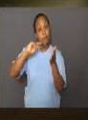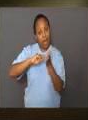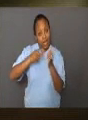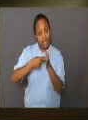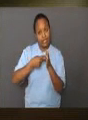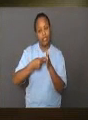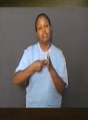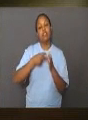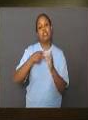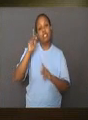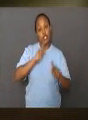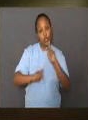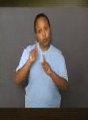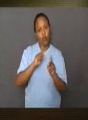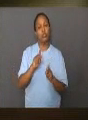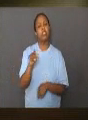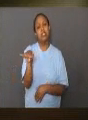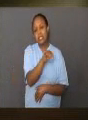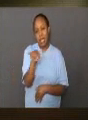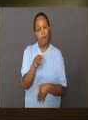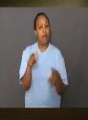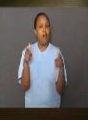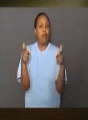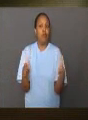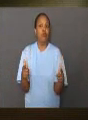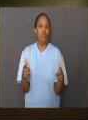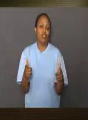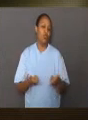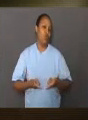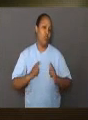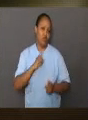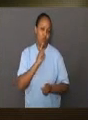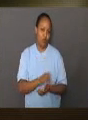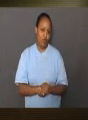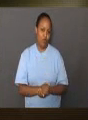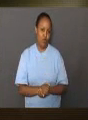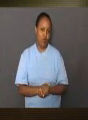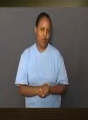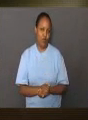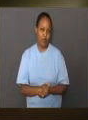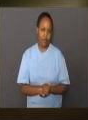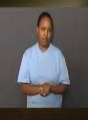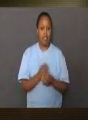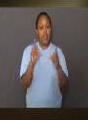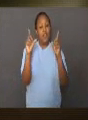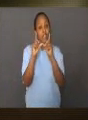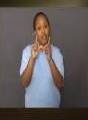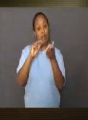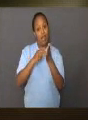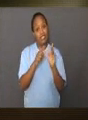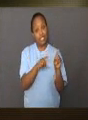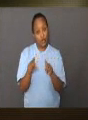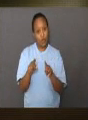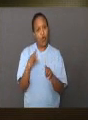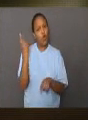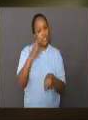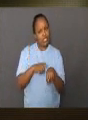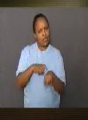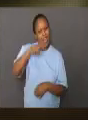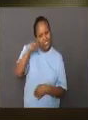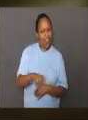that people have the same opportunities something that is fair is not necessarily equal